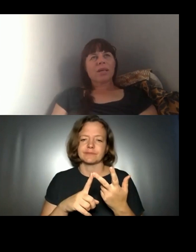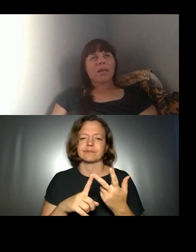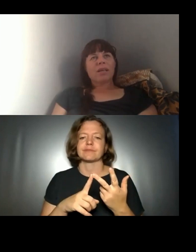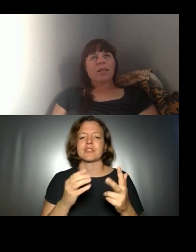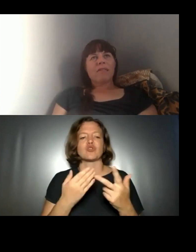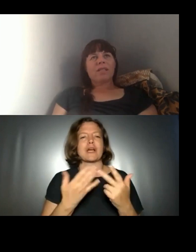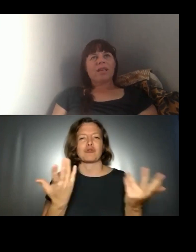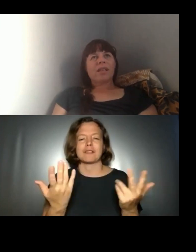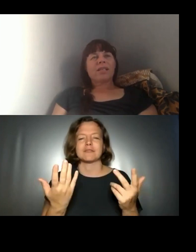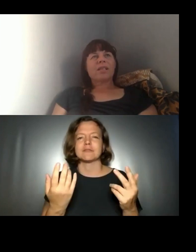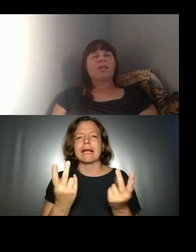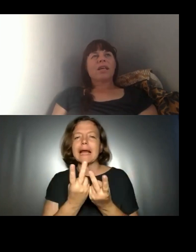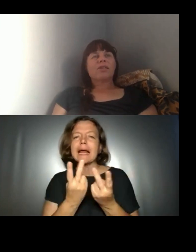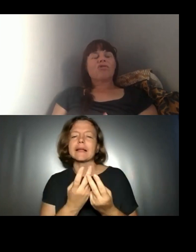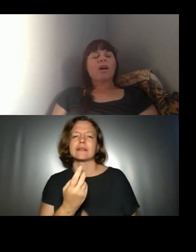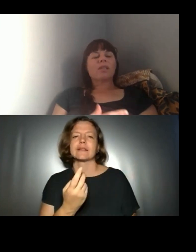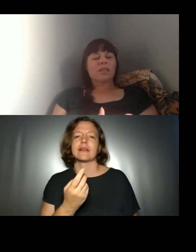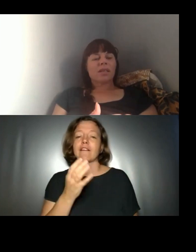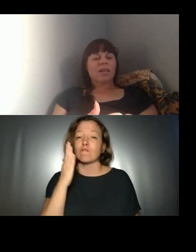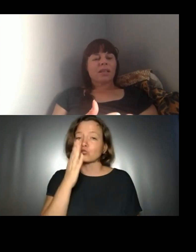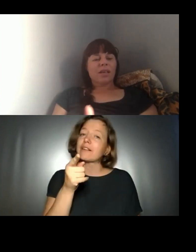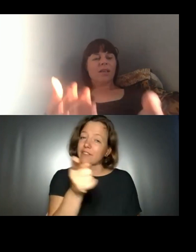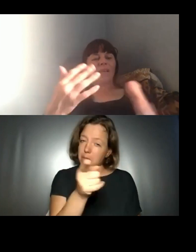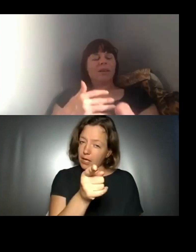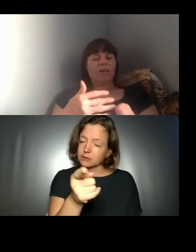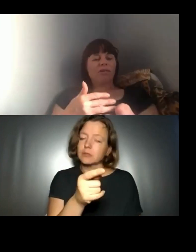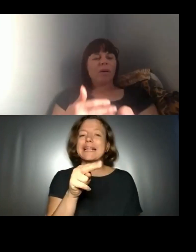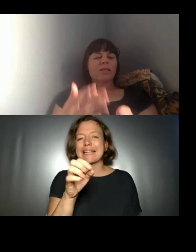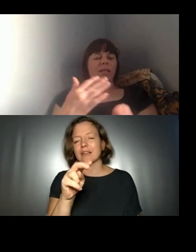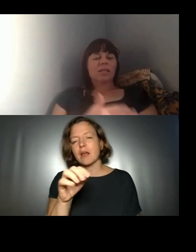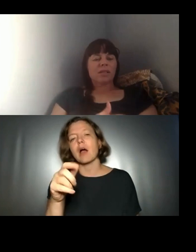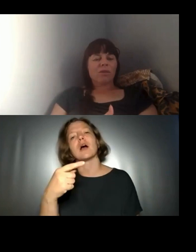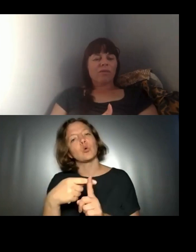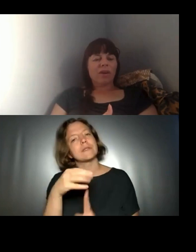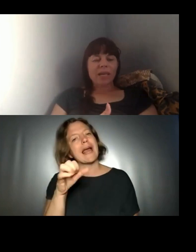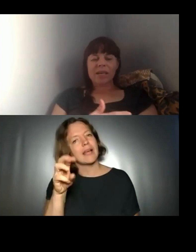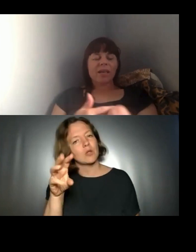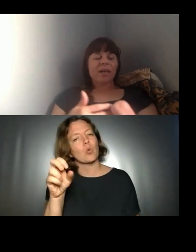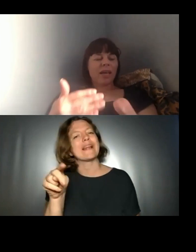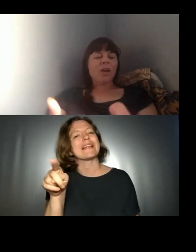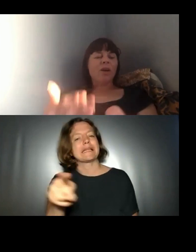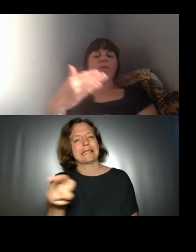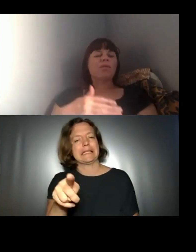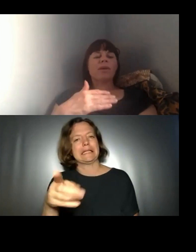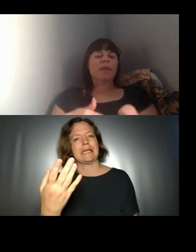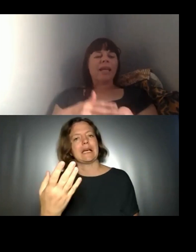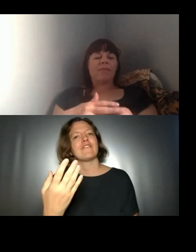that there is a trust that the crip artists that you're inviting in they know that you get it.